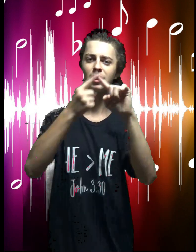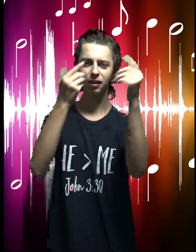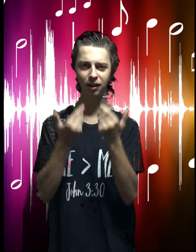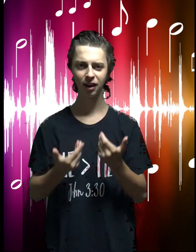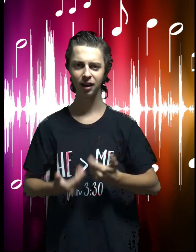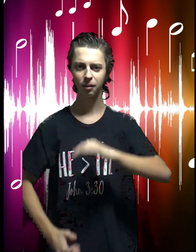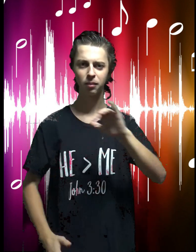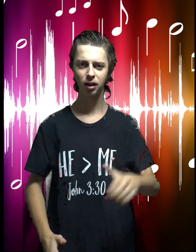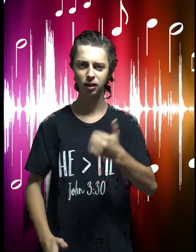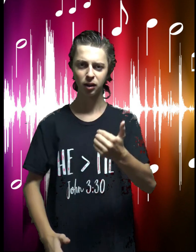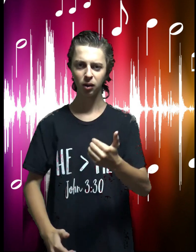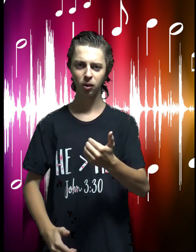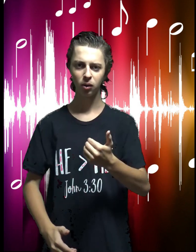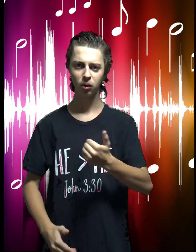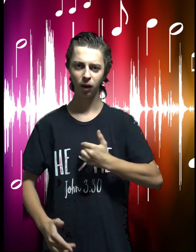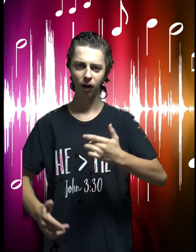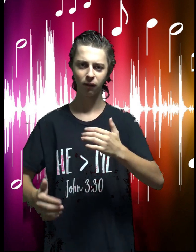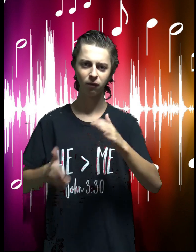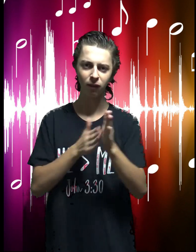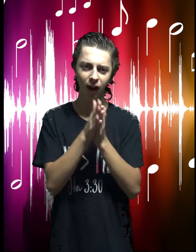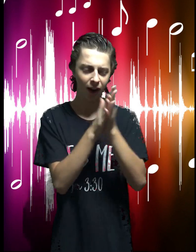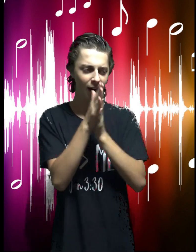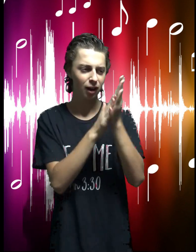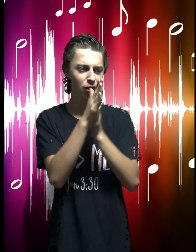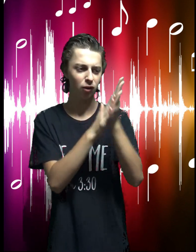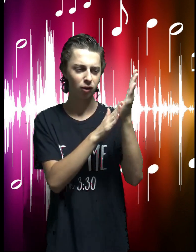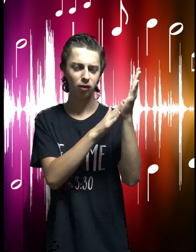Til' I am a soul on fire